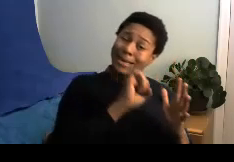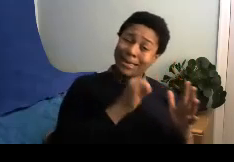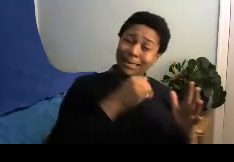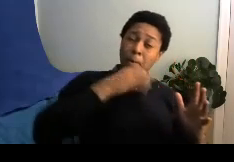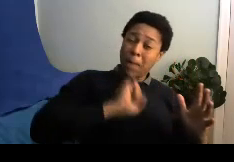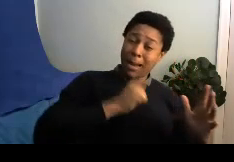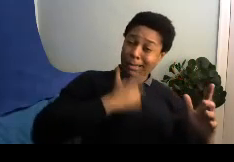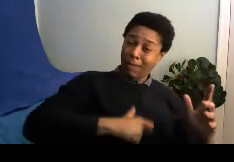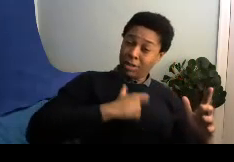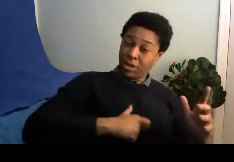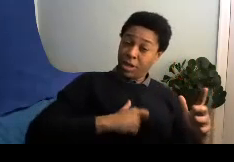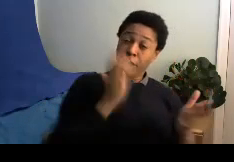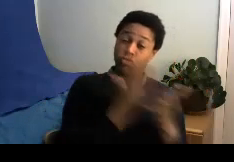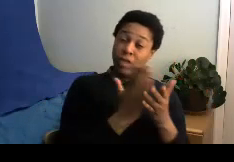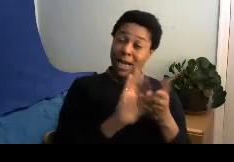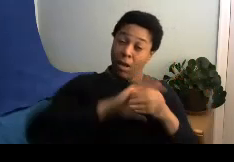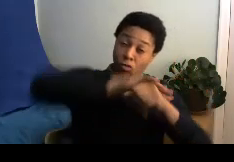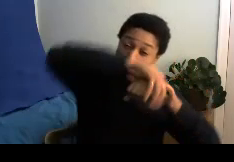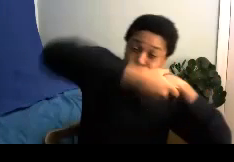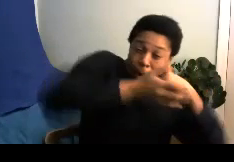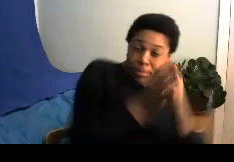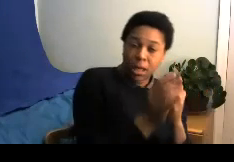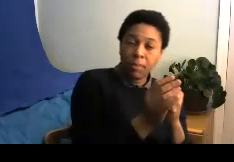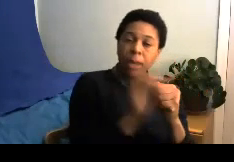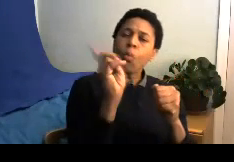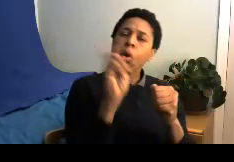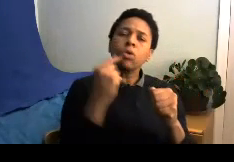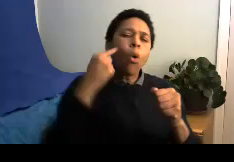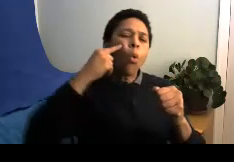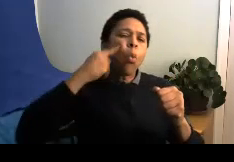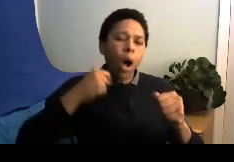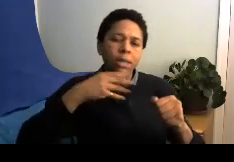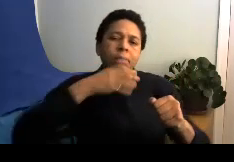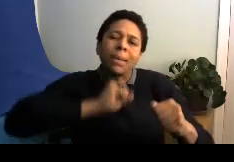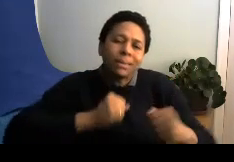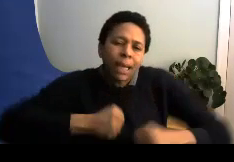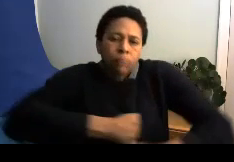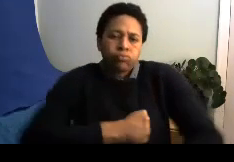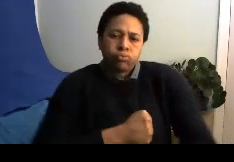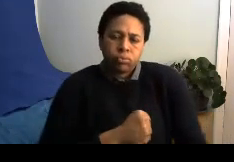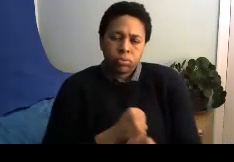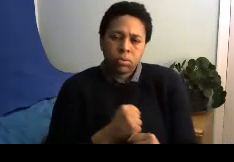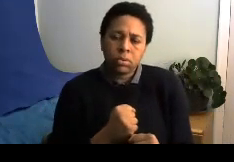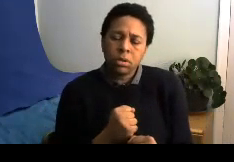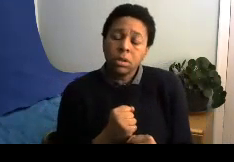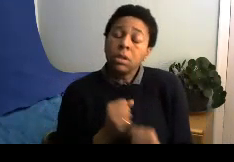of white masculinity. Um, so it was both challenging, but also